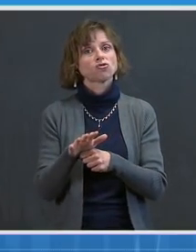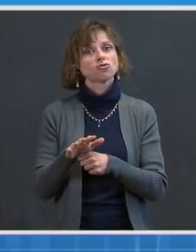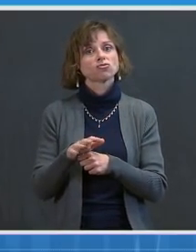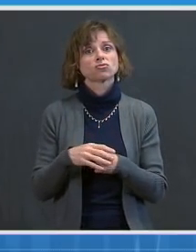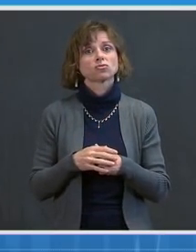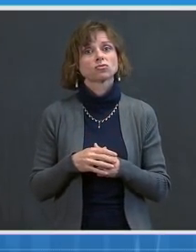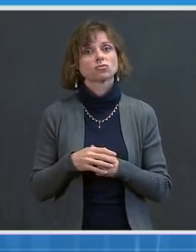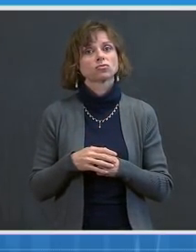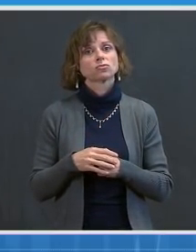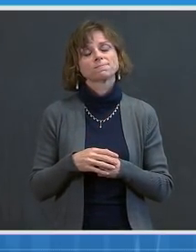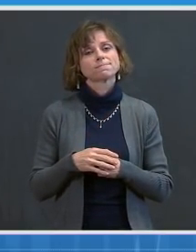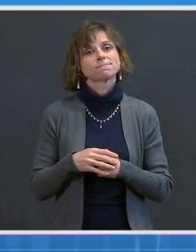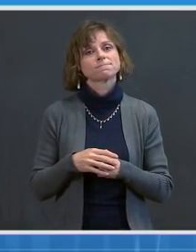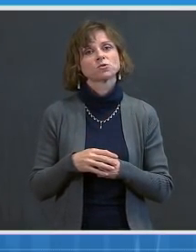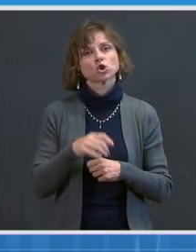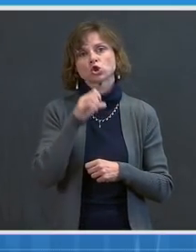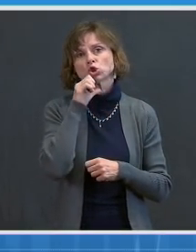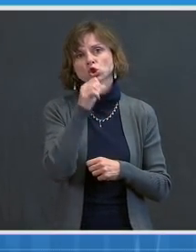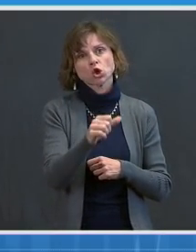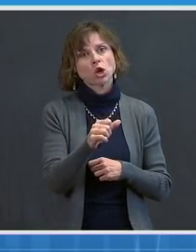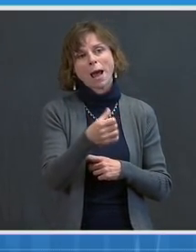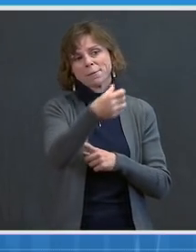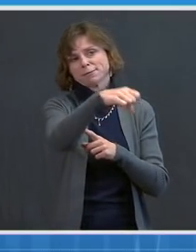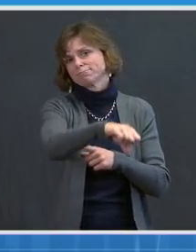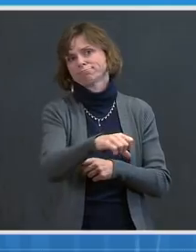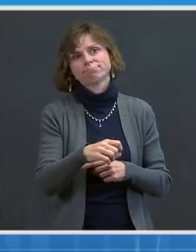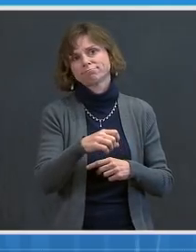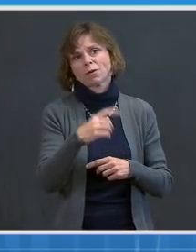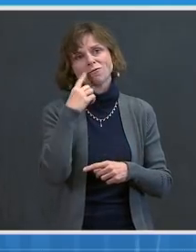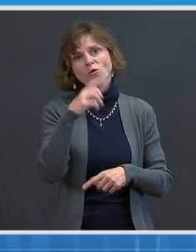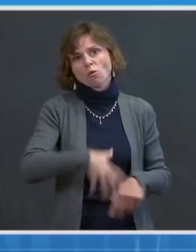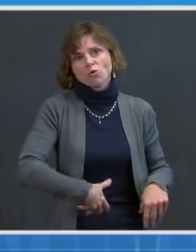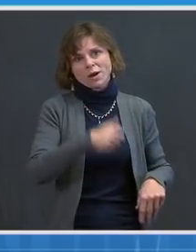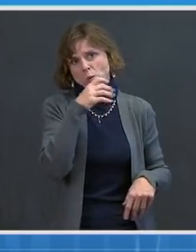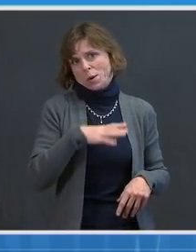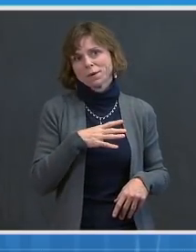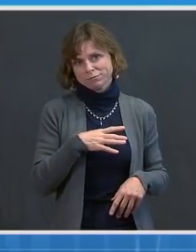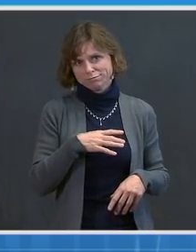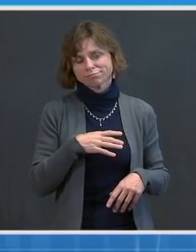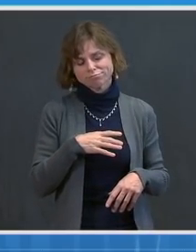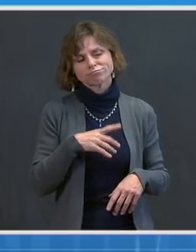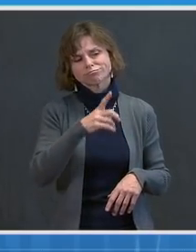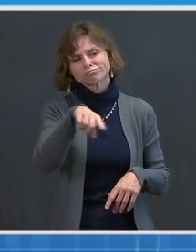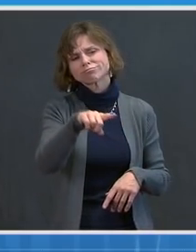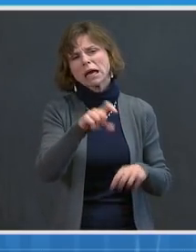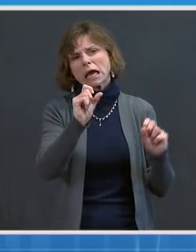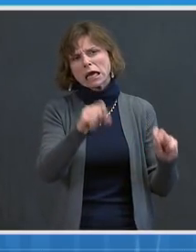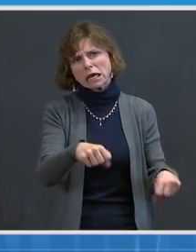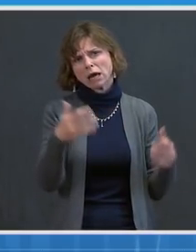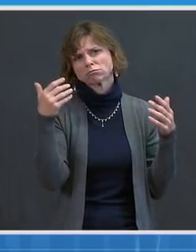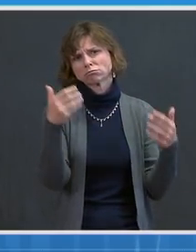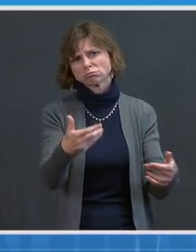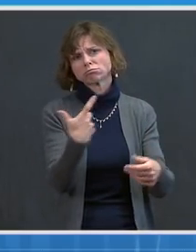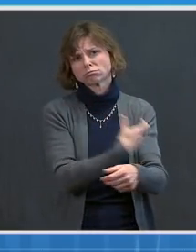should not be withheld from pregnant individuals and that pregnant individuals may choose to receive a COVID-19 vaccine,